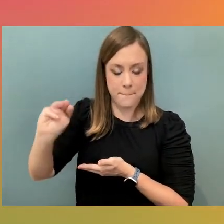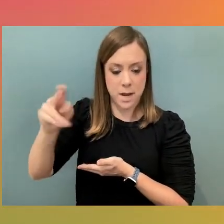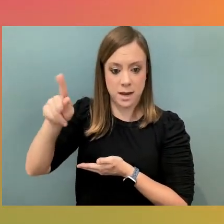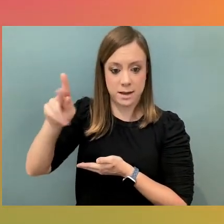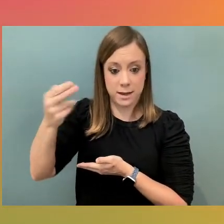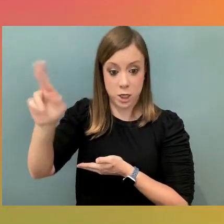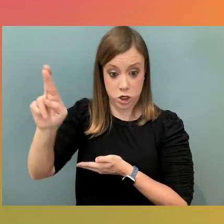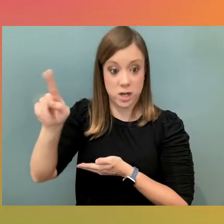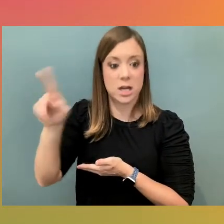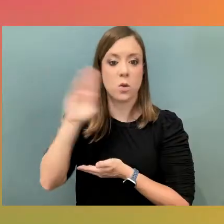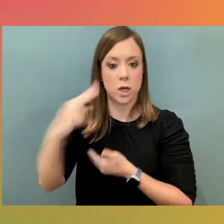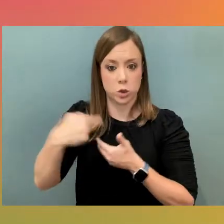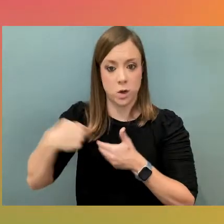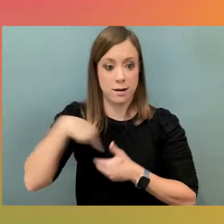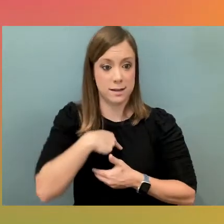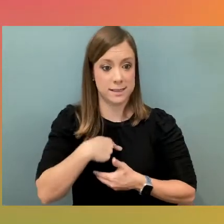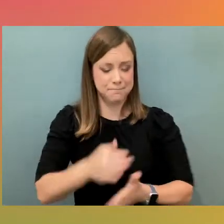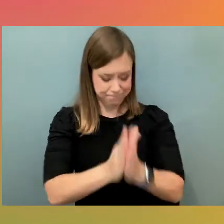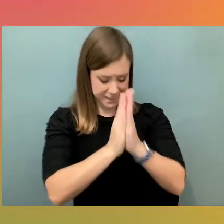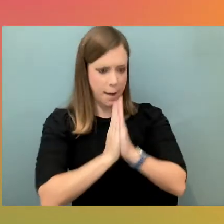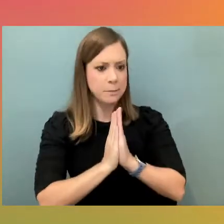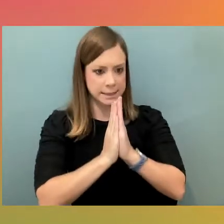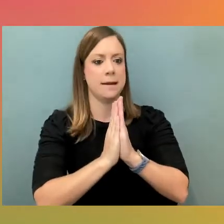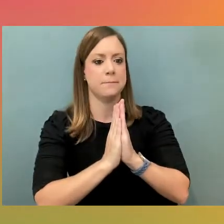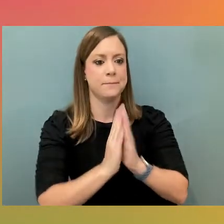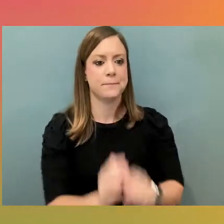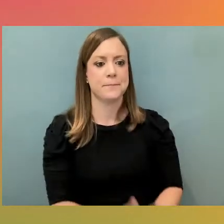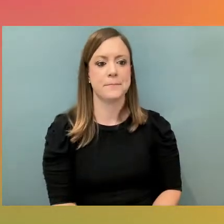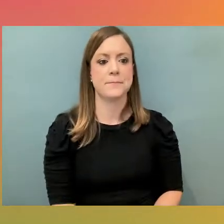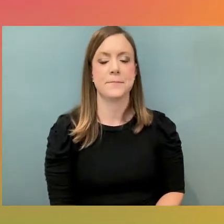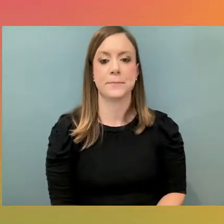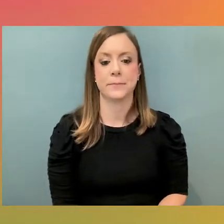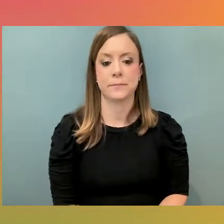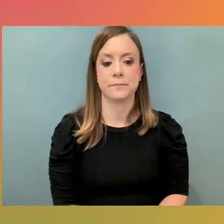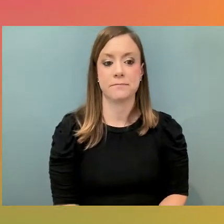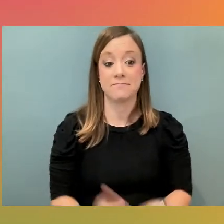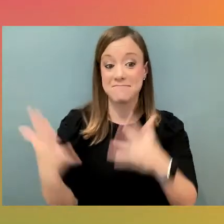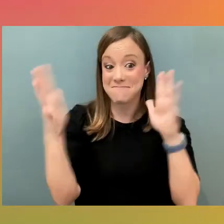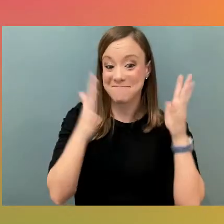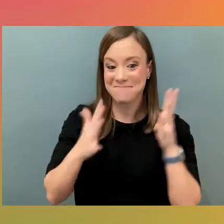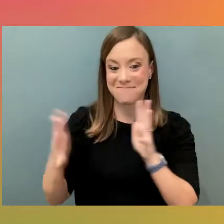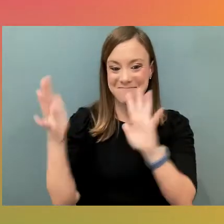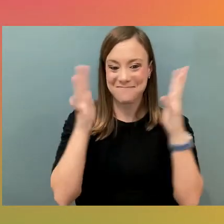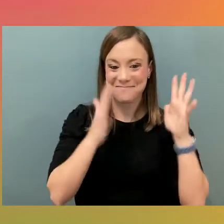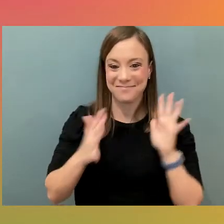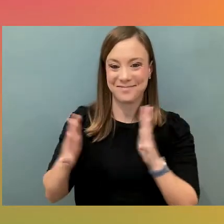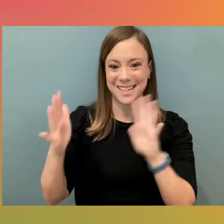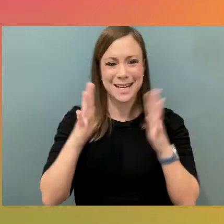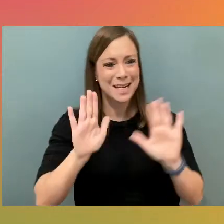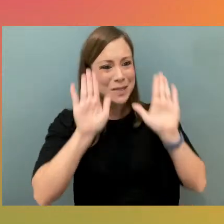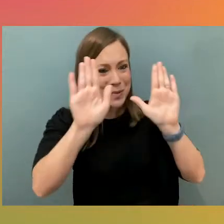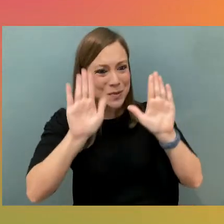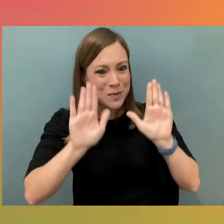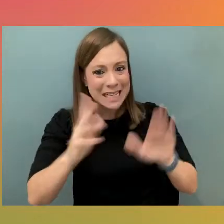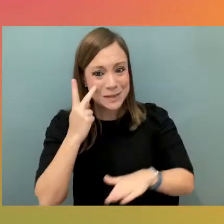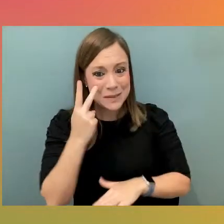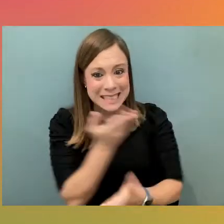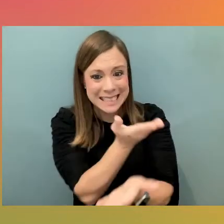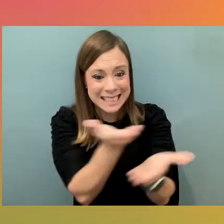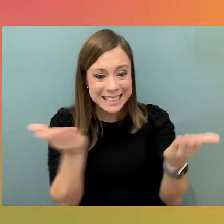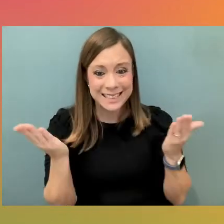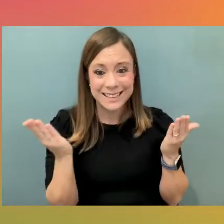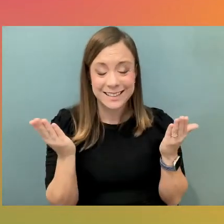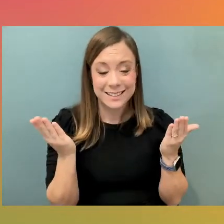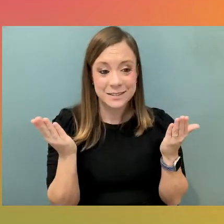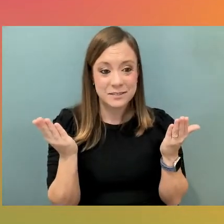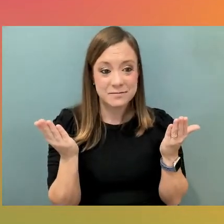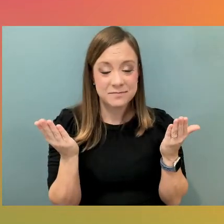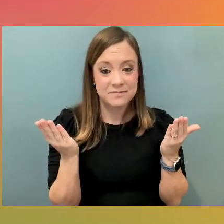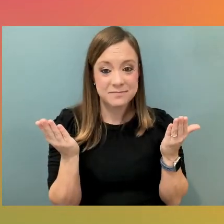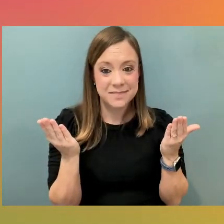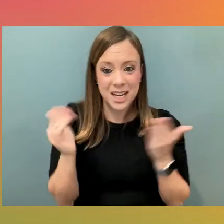SPECIAL YOGA SESSION HERE.